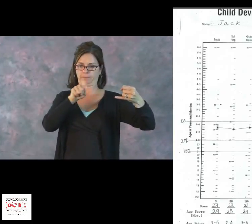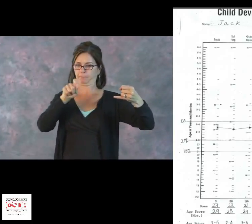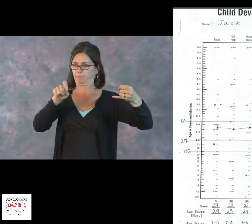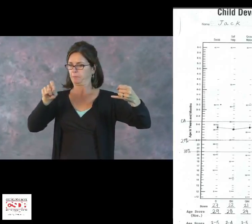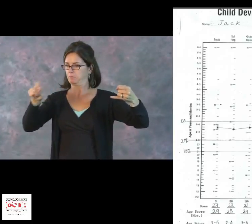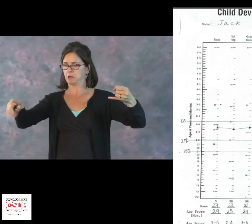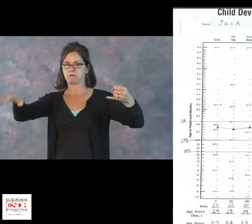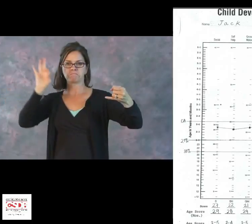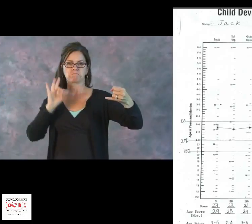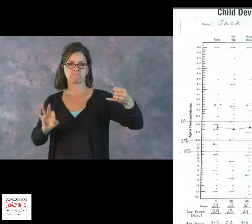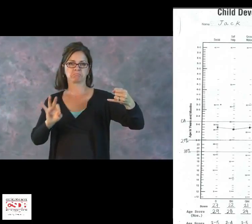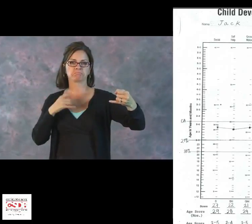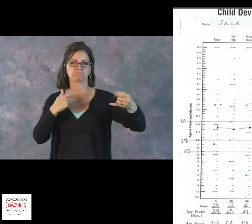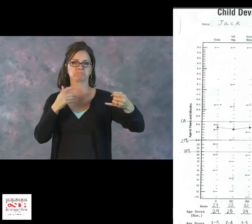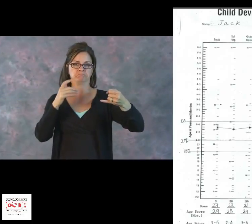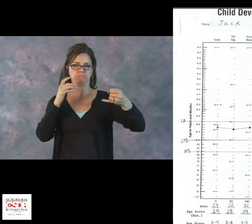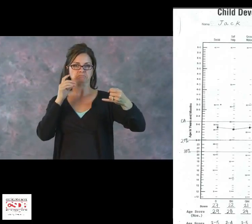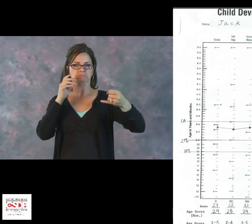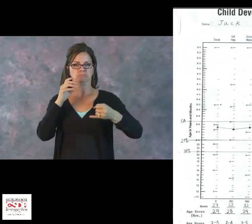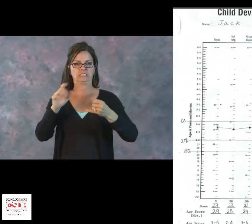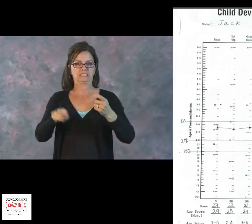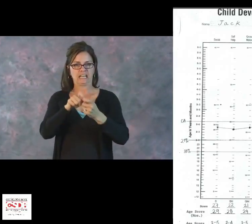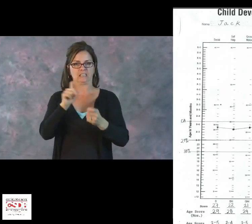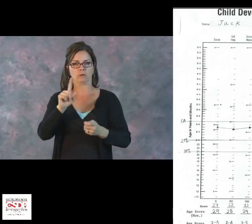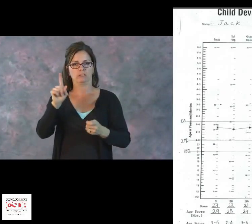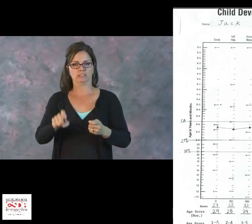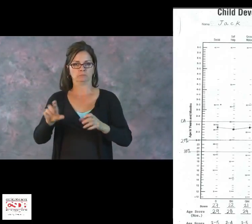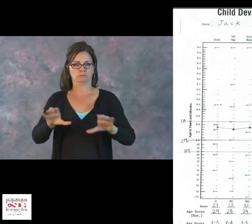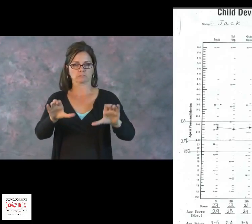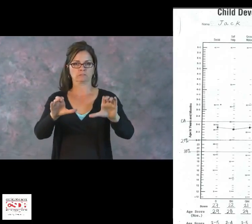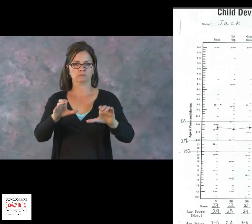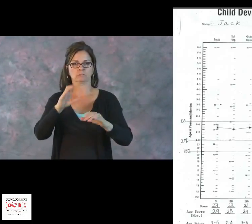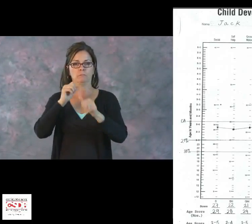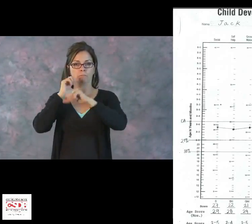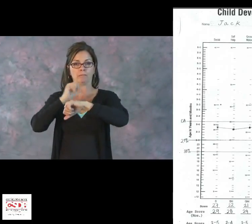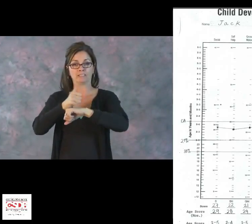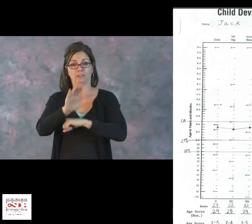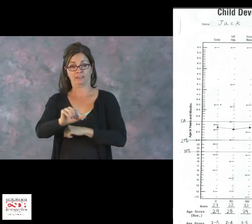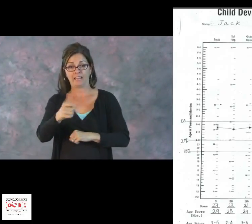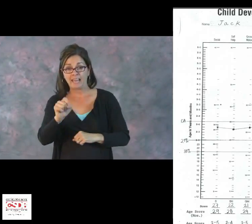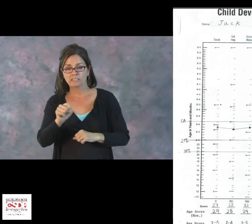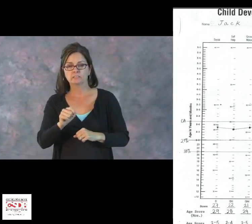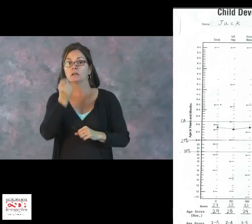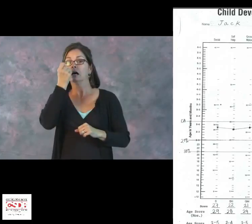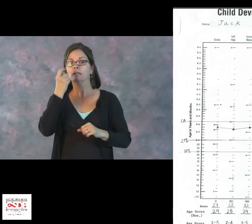where they should be based on their chronological age. If their dots are falling below that line,